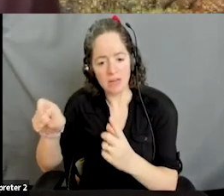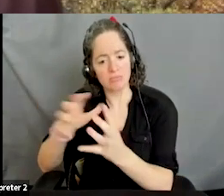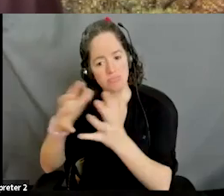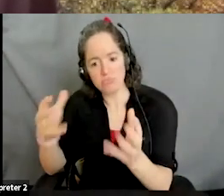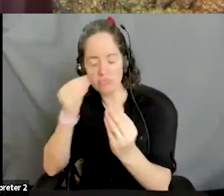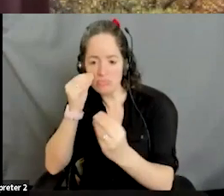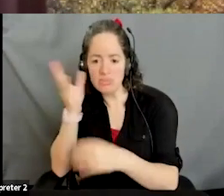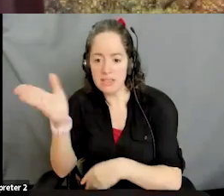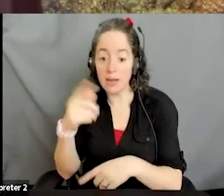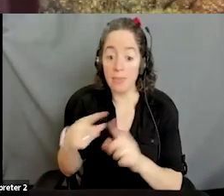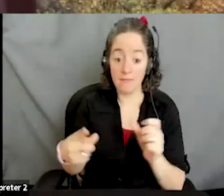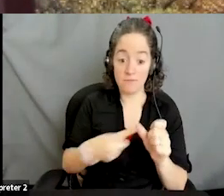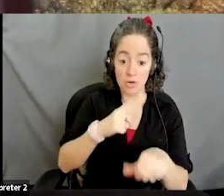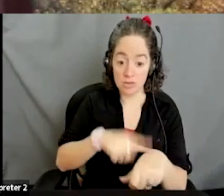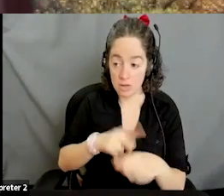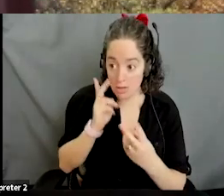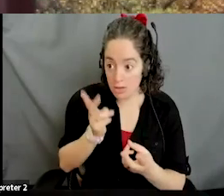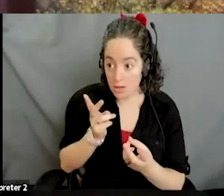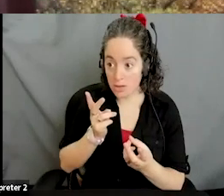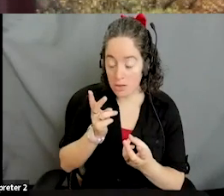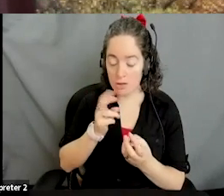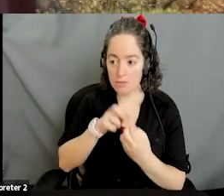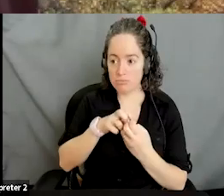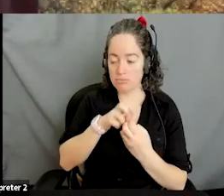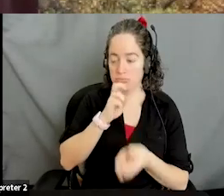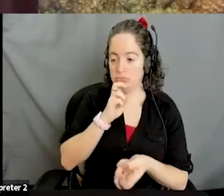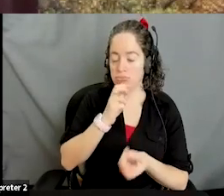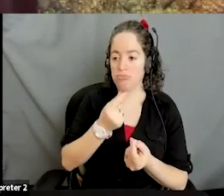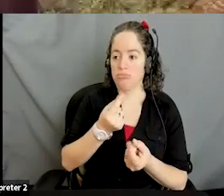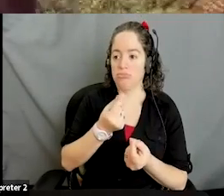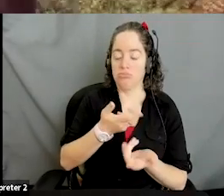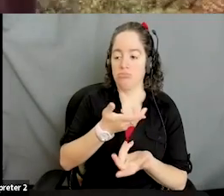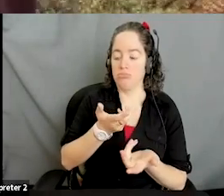really difficult to navigate without a guide. Just figuring out where to get started,